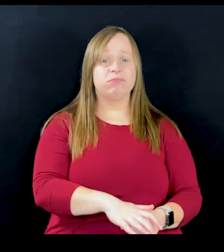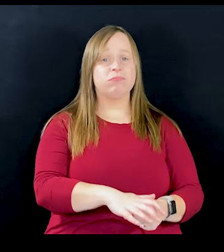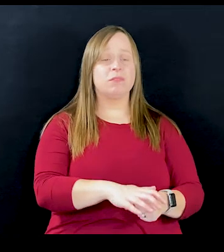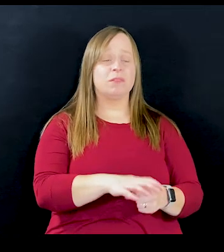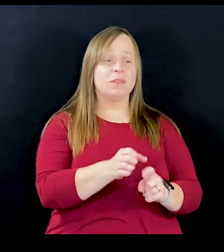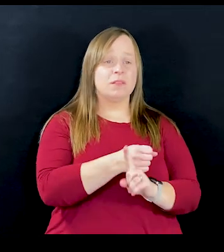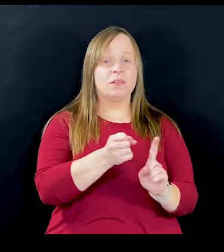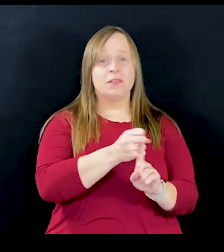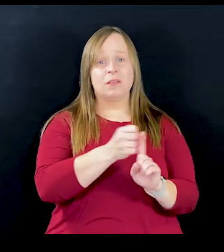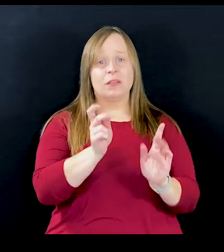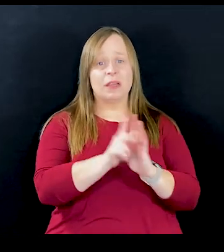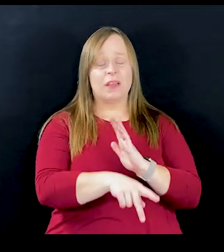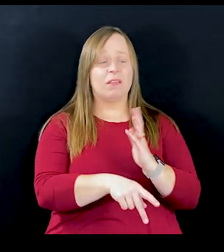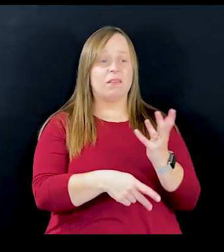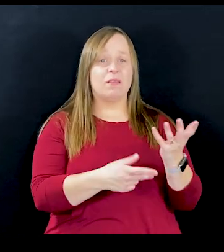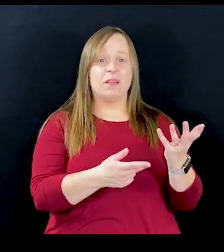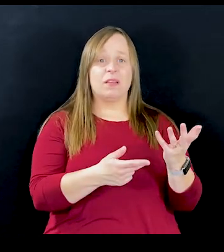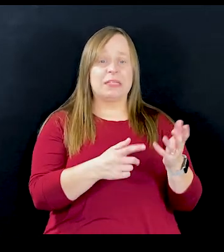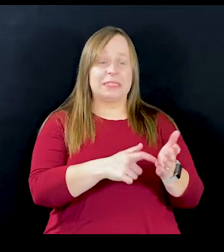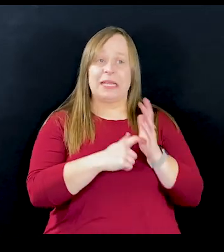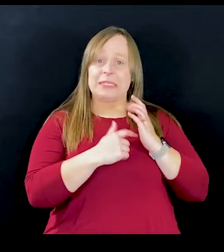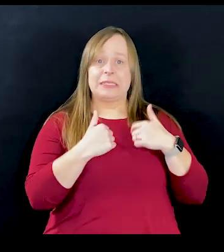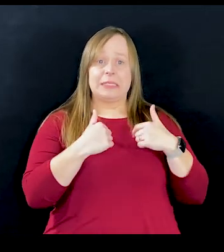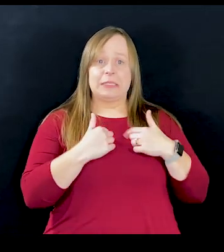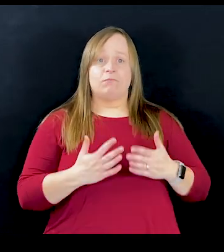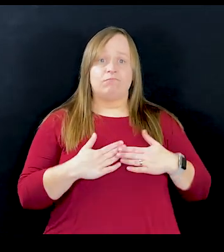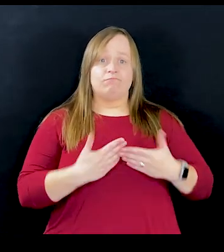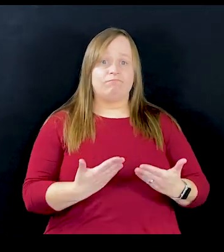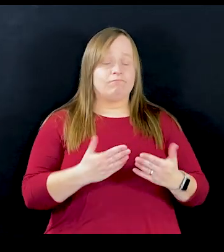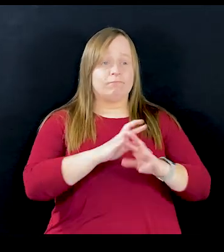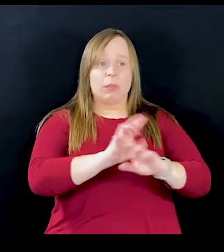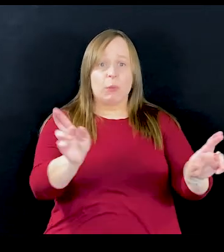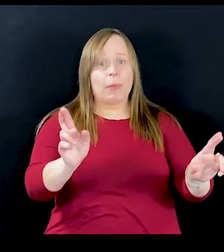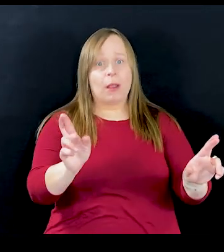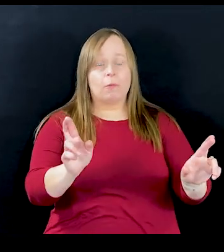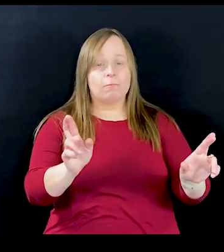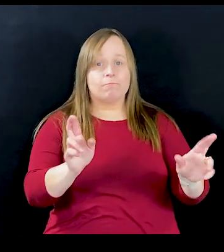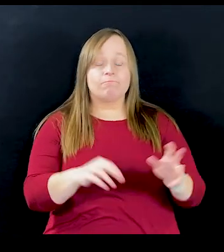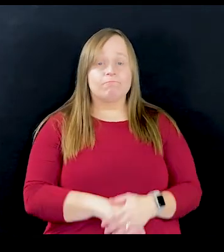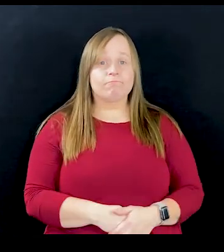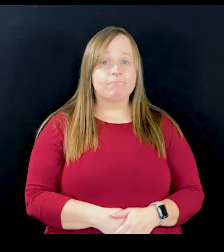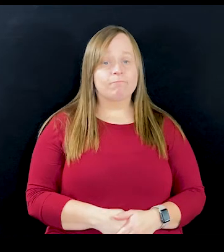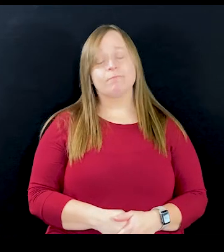unfortunately, there's a necessity to be prepared in the ways that I'm describing.